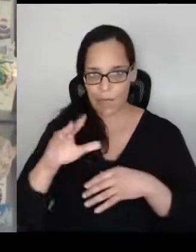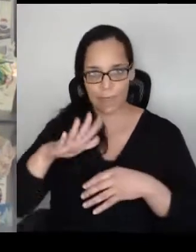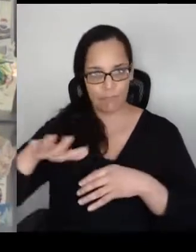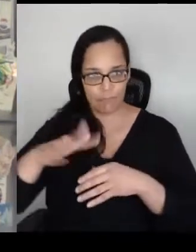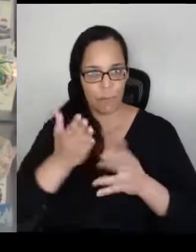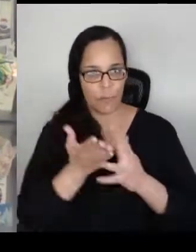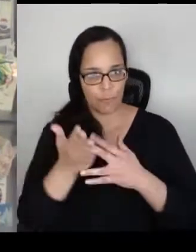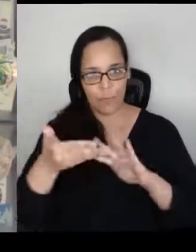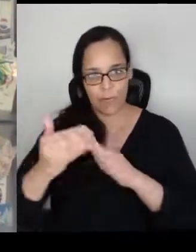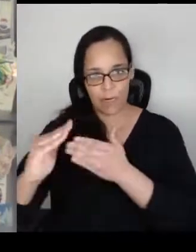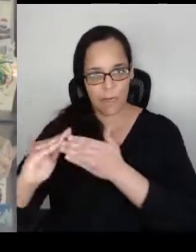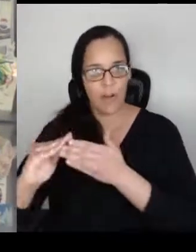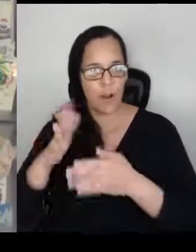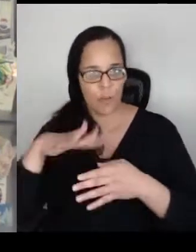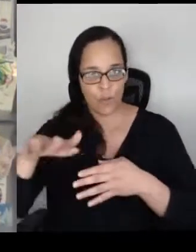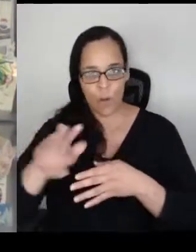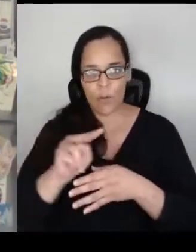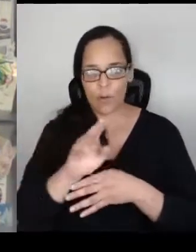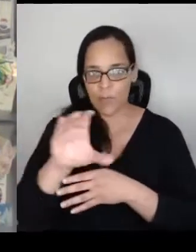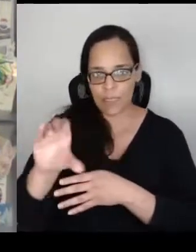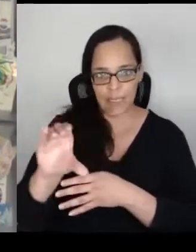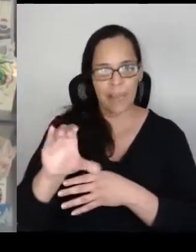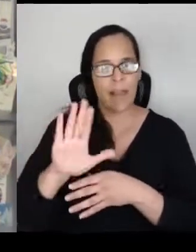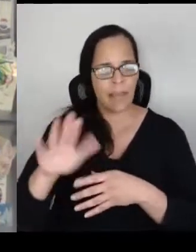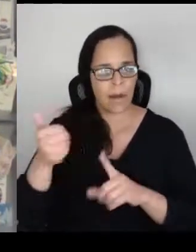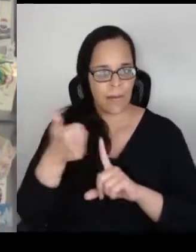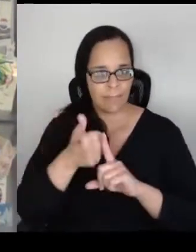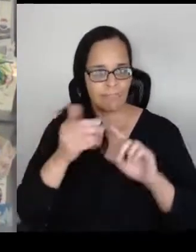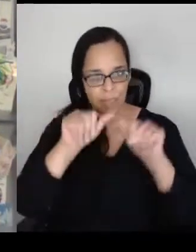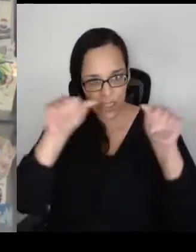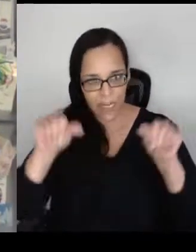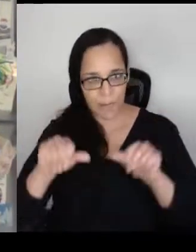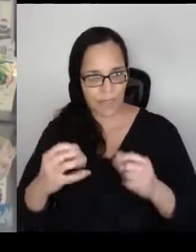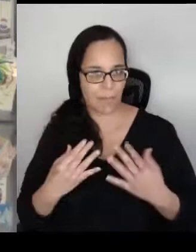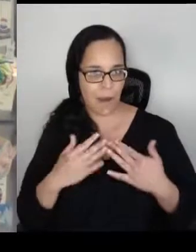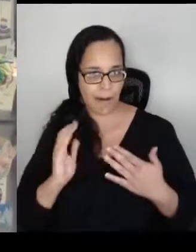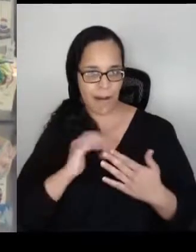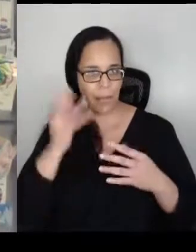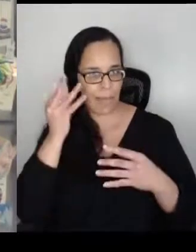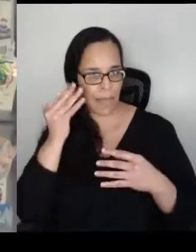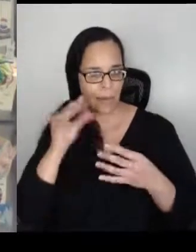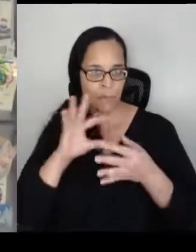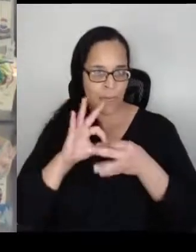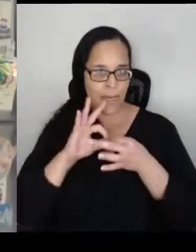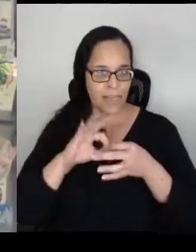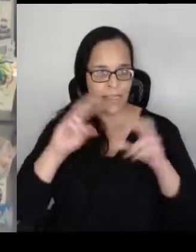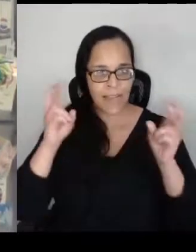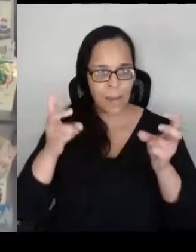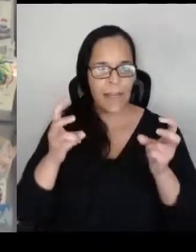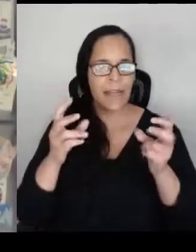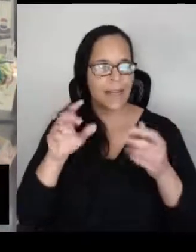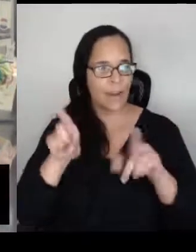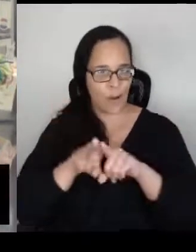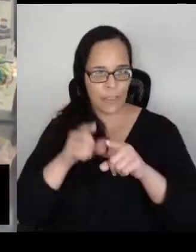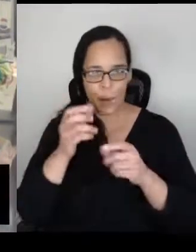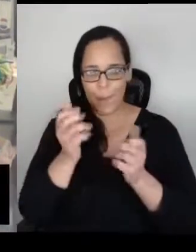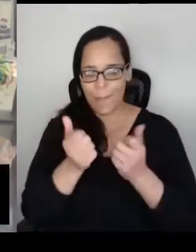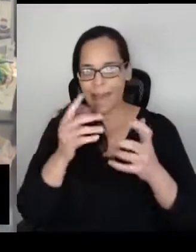their input has shaped and inspired our thinking around this topic and many others. A quick reminder that the views expressed by tonight's